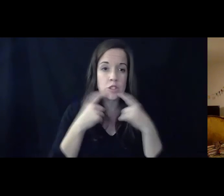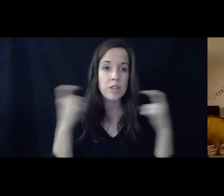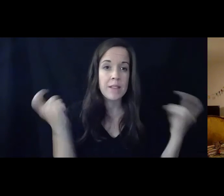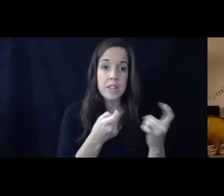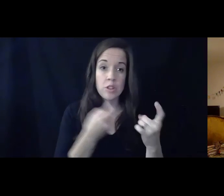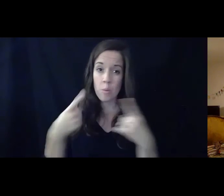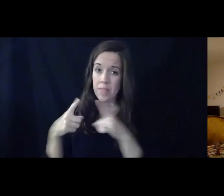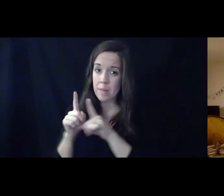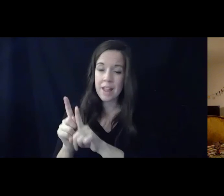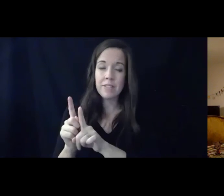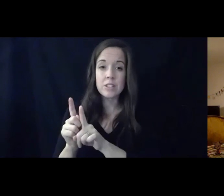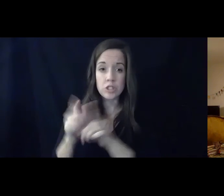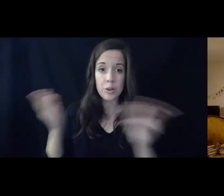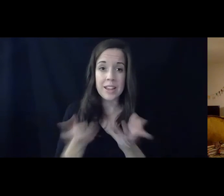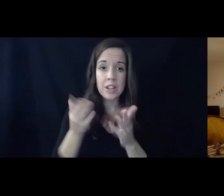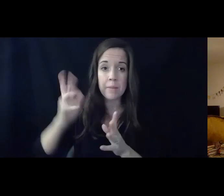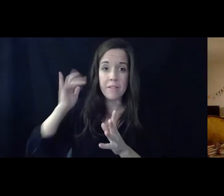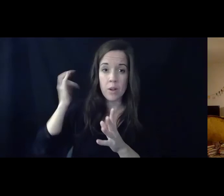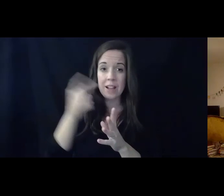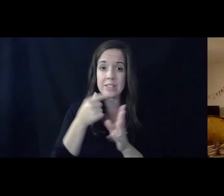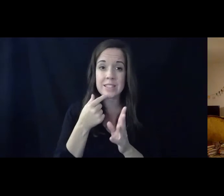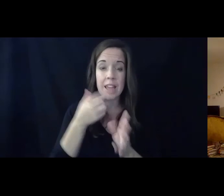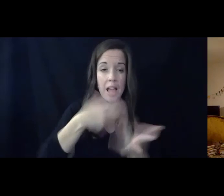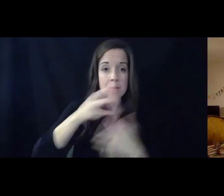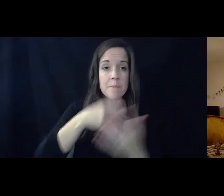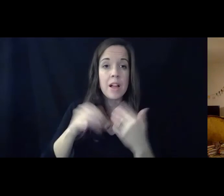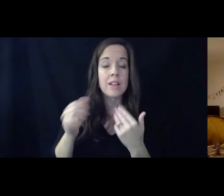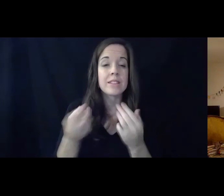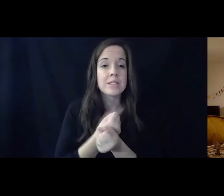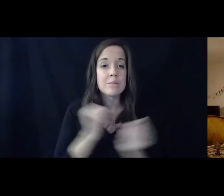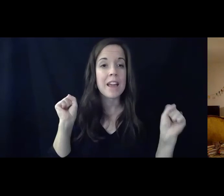in the herebefore, you could say I am among the spared. What a mess this messlessness